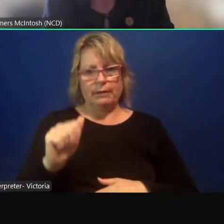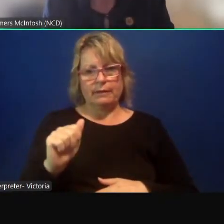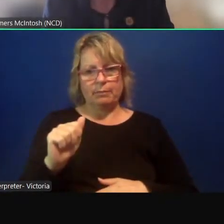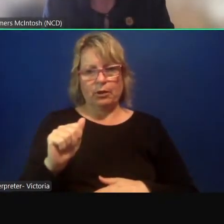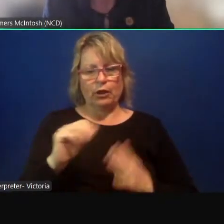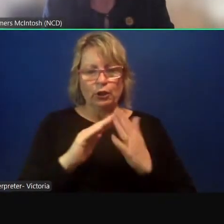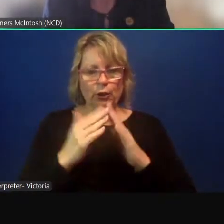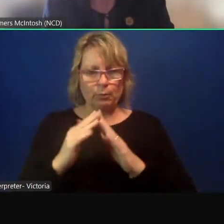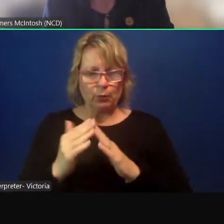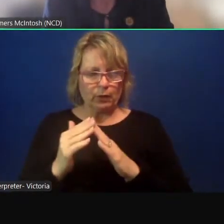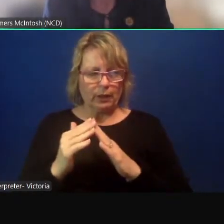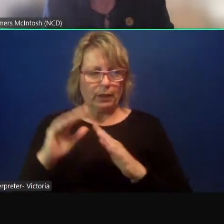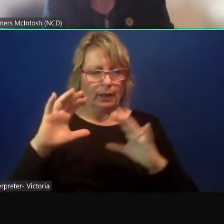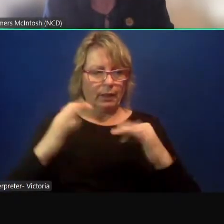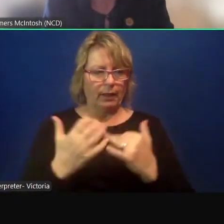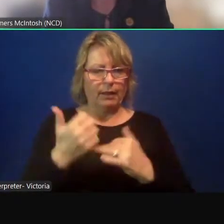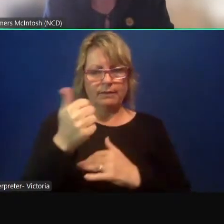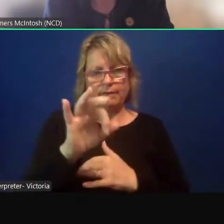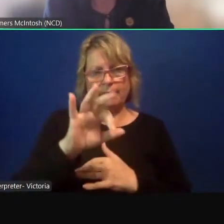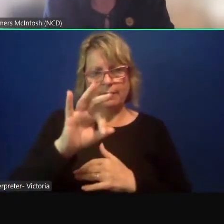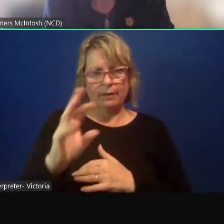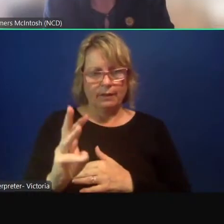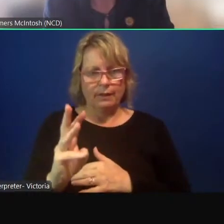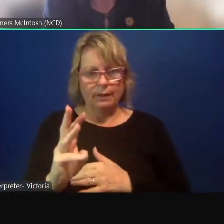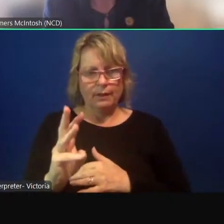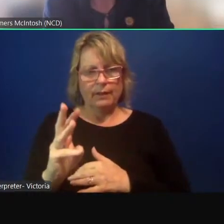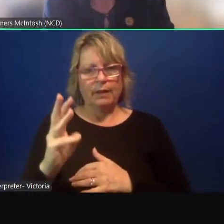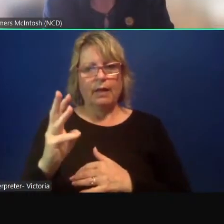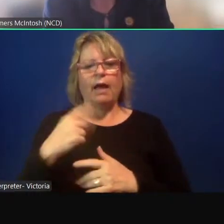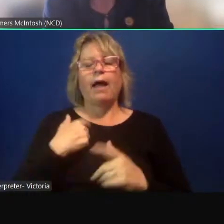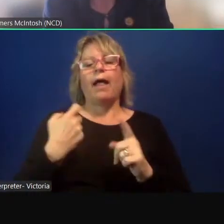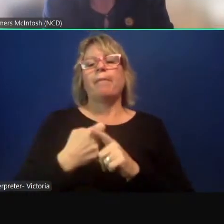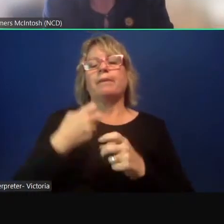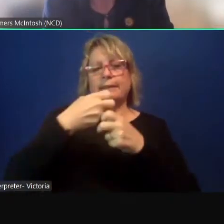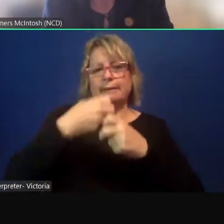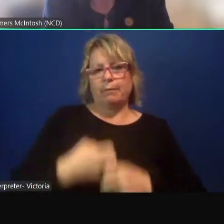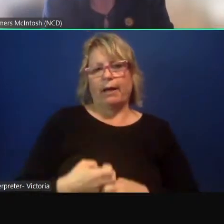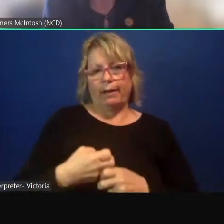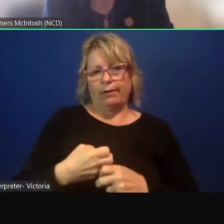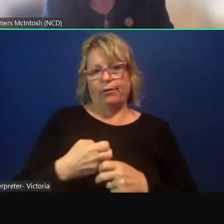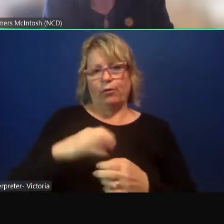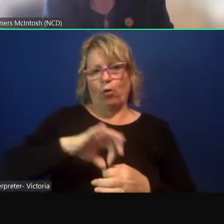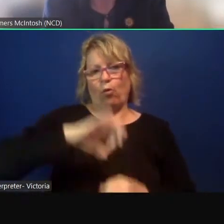class of 1996, having sustained a spinal cord injury, resulting in quadriplegia in